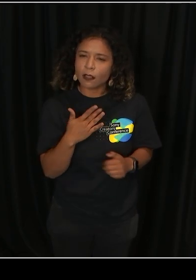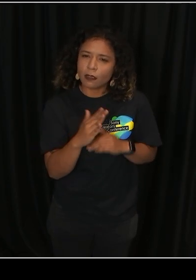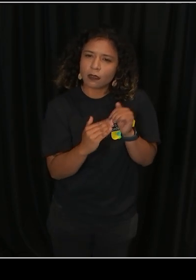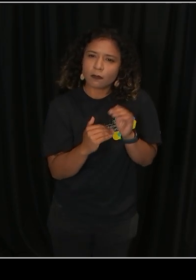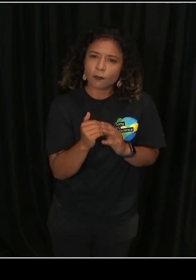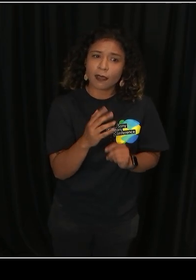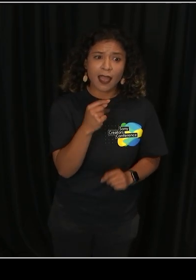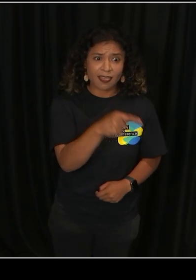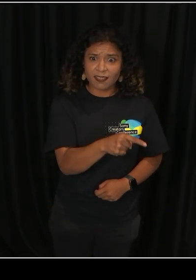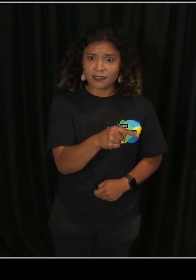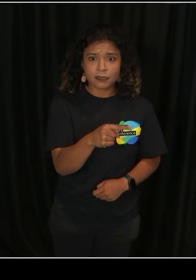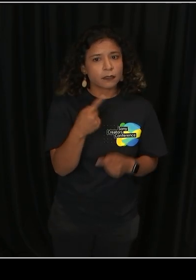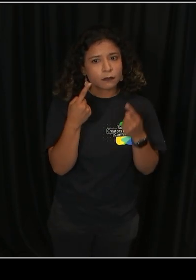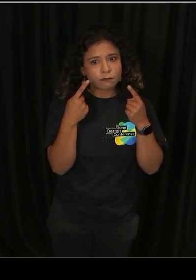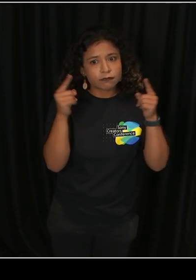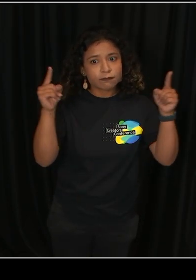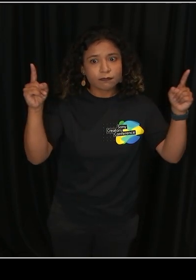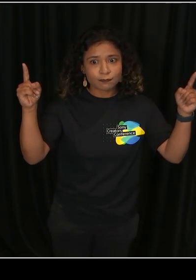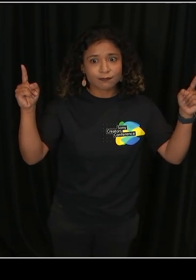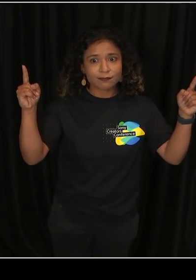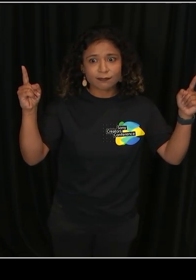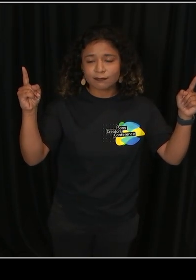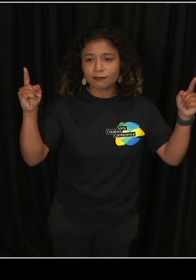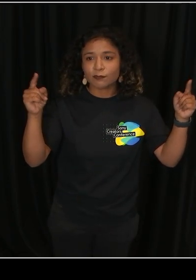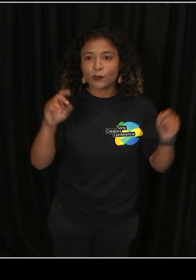I think if we play this video, you can sort of see what it looks like.